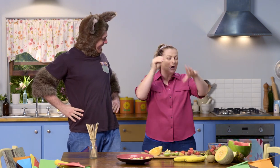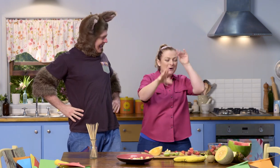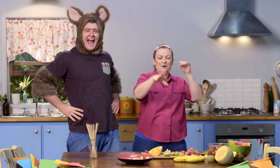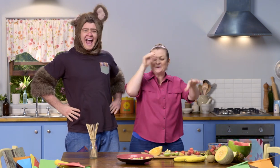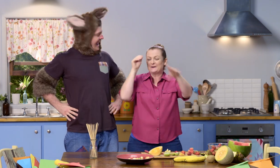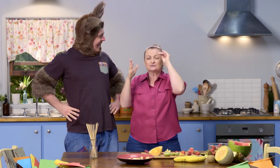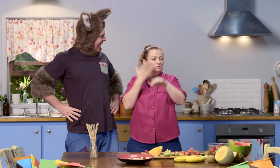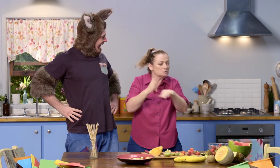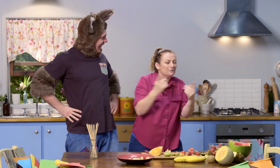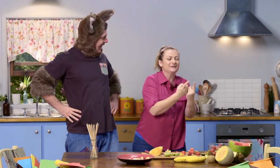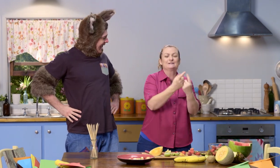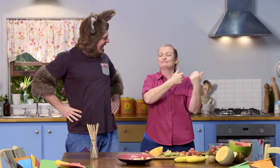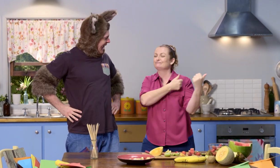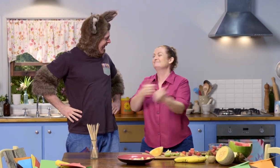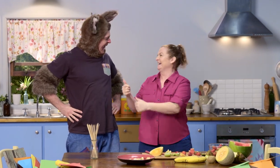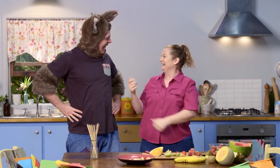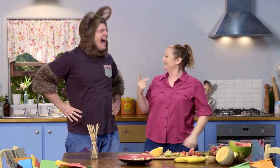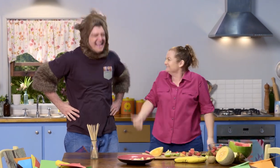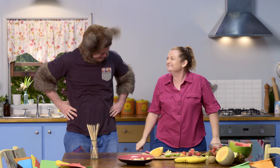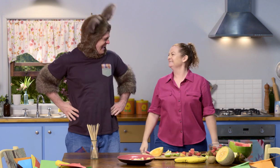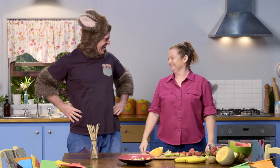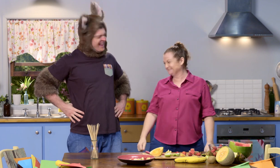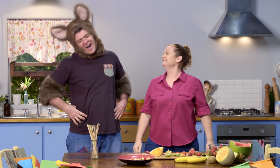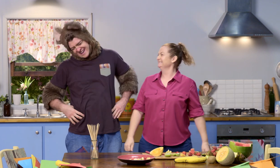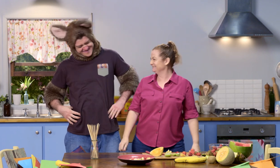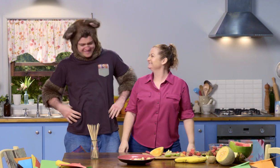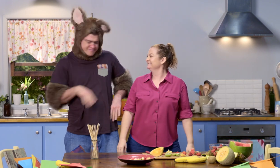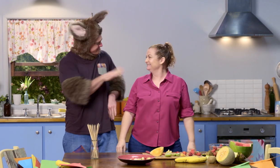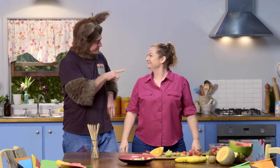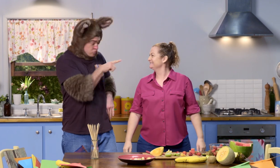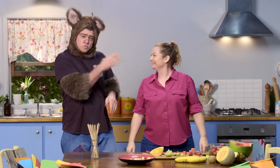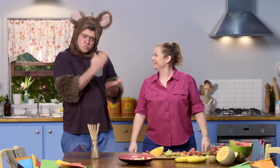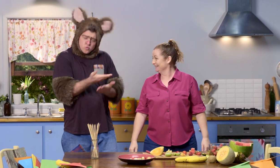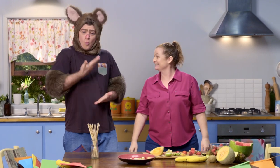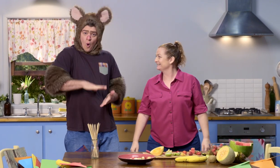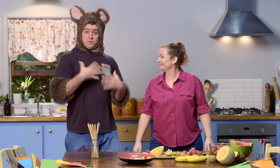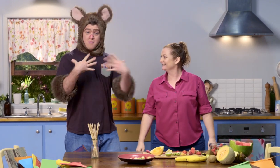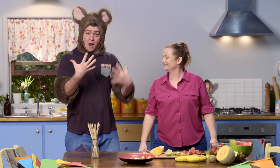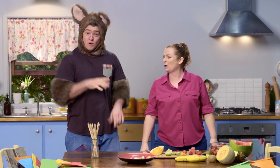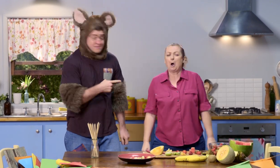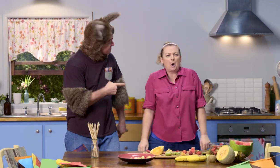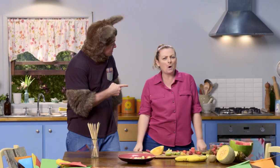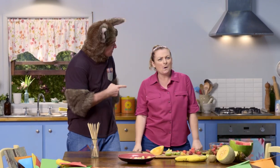and learned so many new things. Yeah. Ohh. Sally, would you like a surprise?